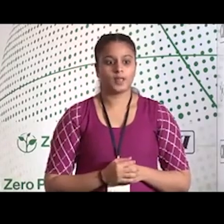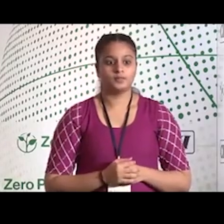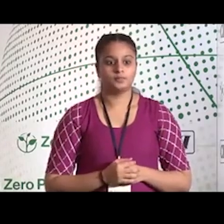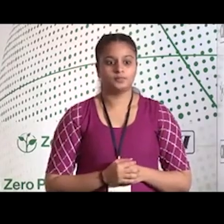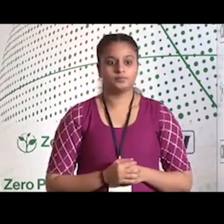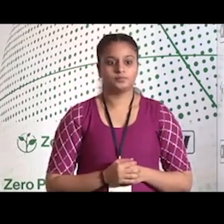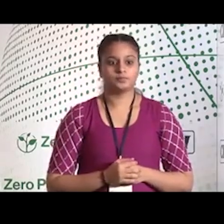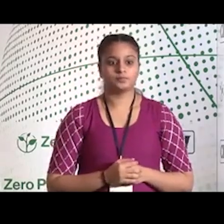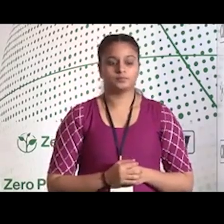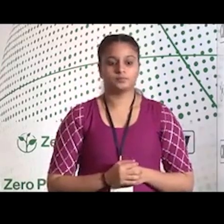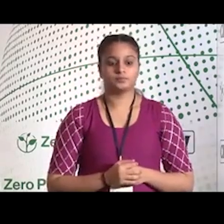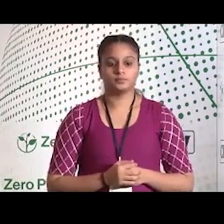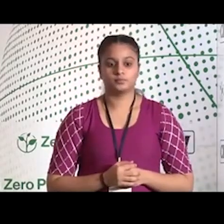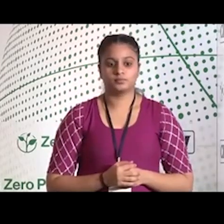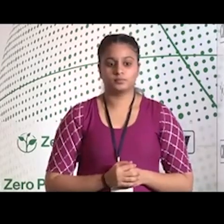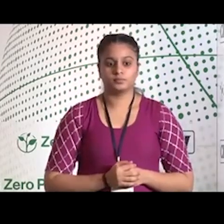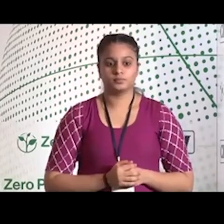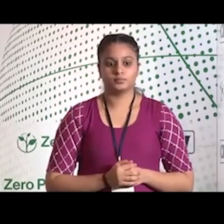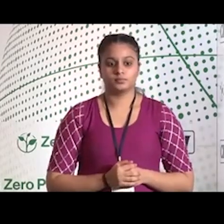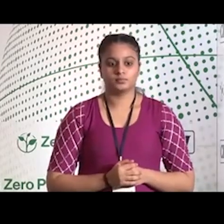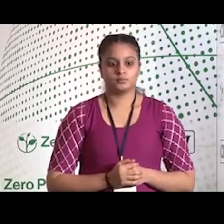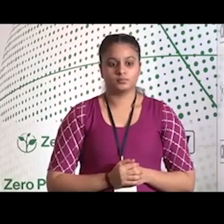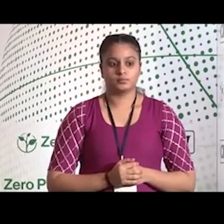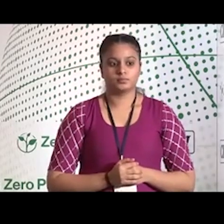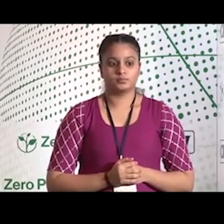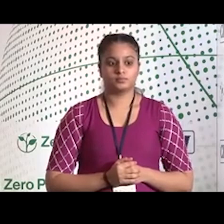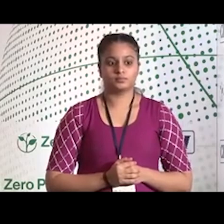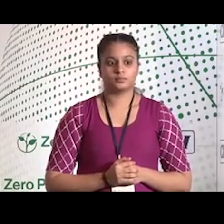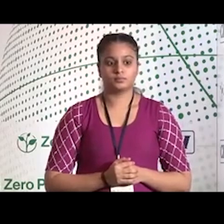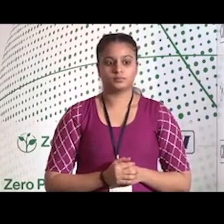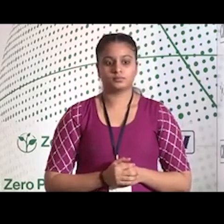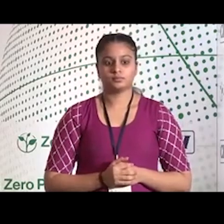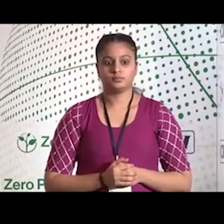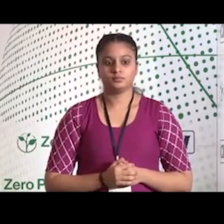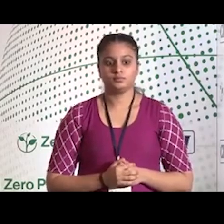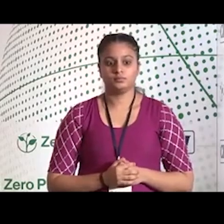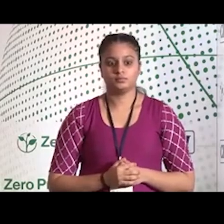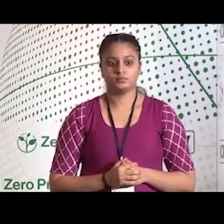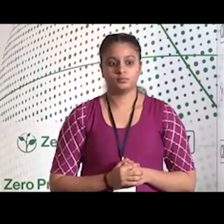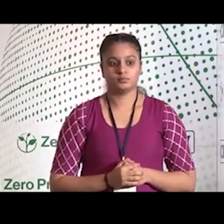The solution that you see?